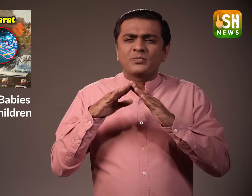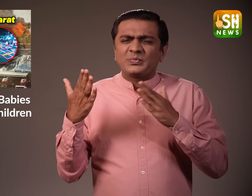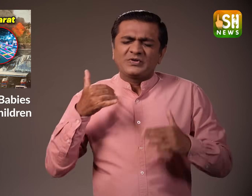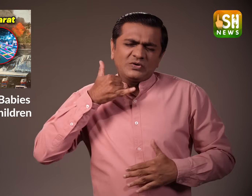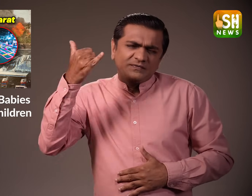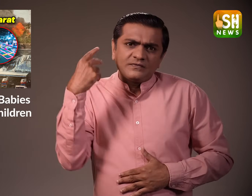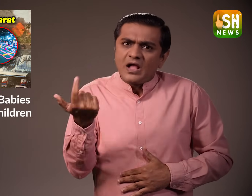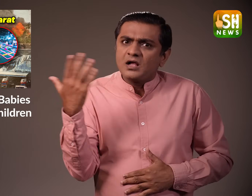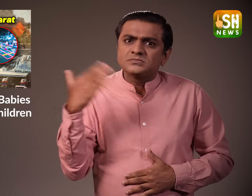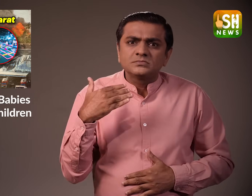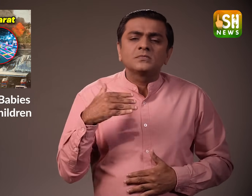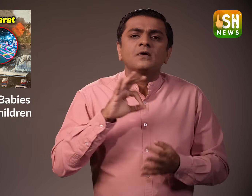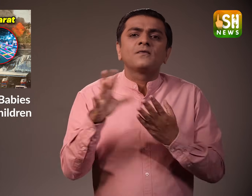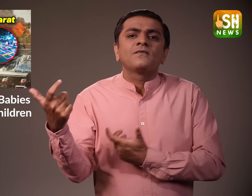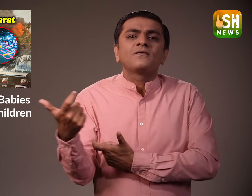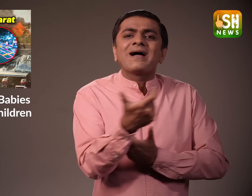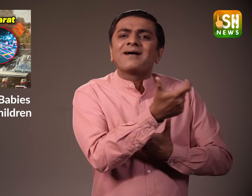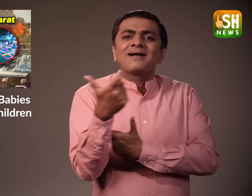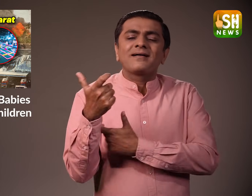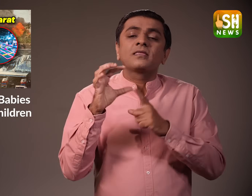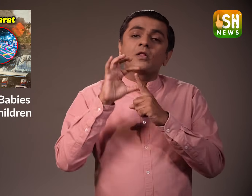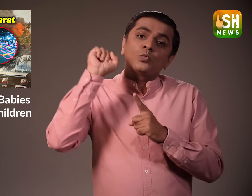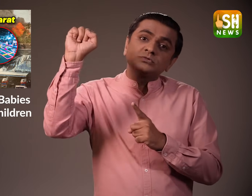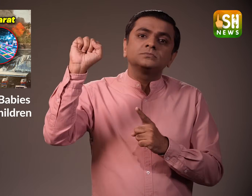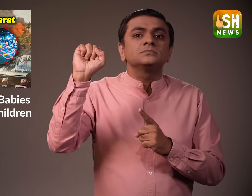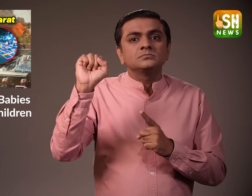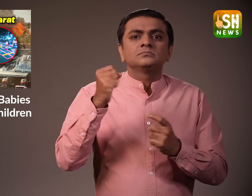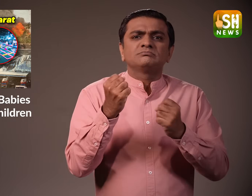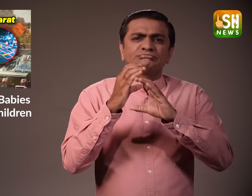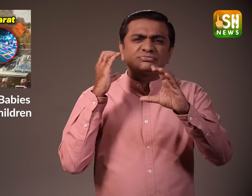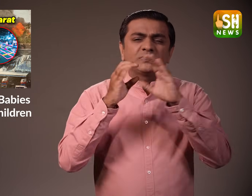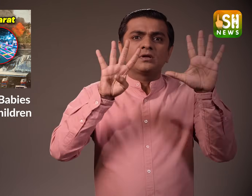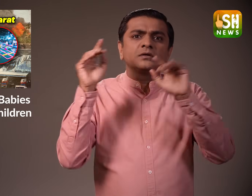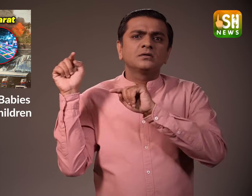People quickly called Delhi Fire Services, and 9 fire trucks rushed to the scene,